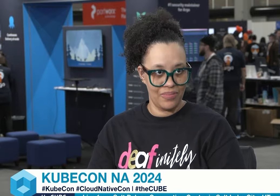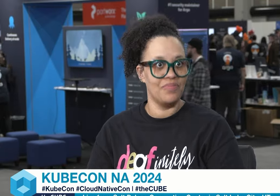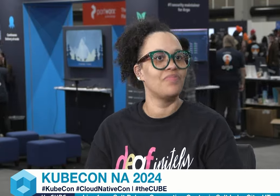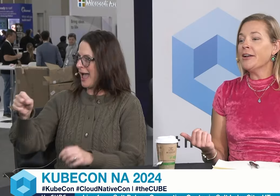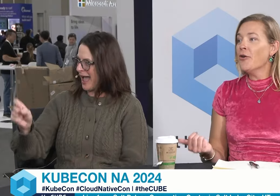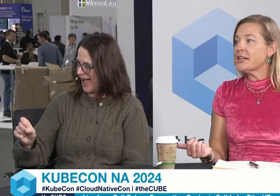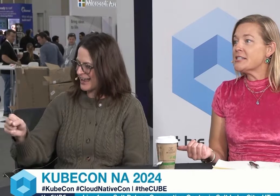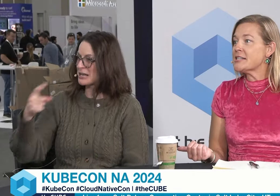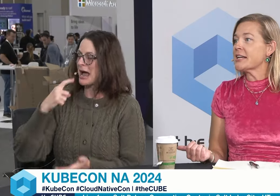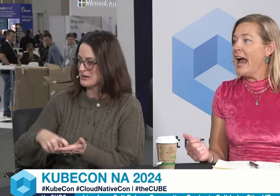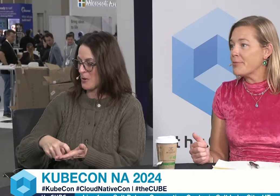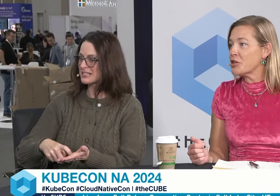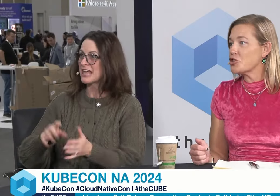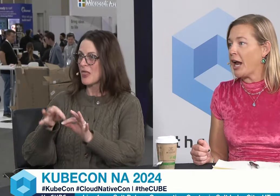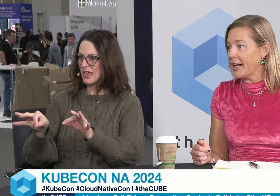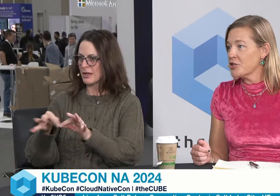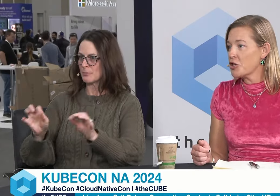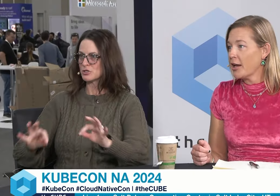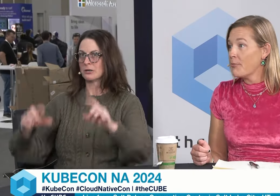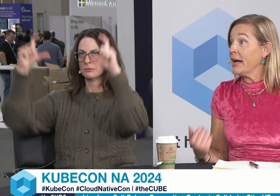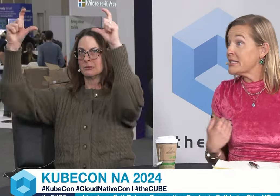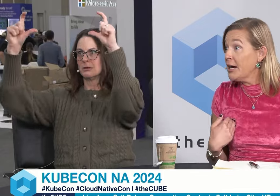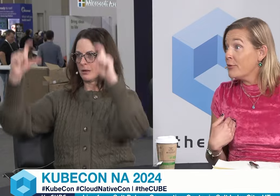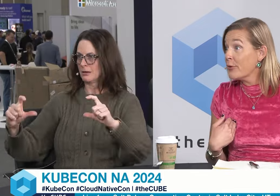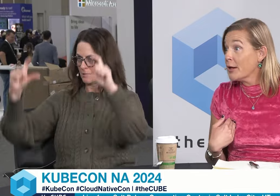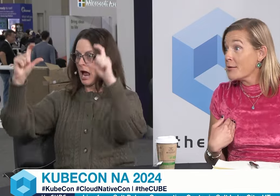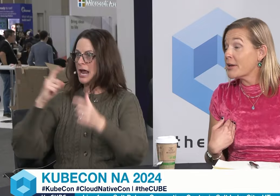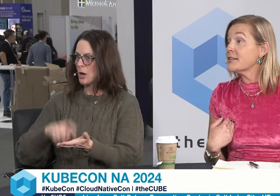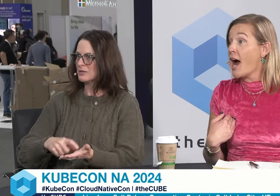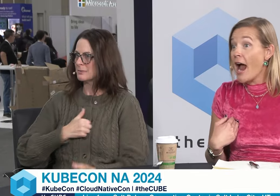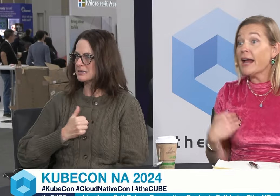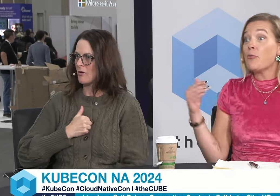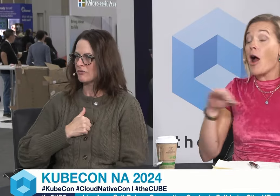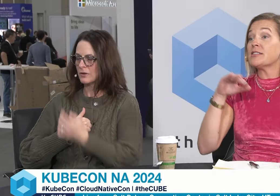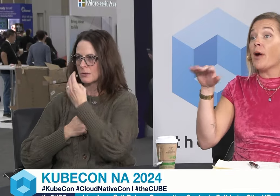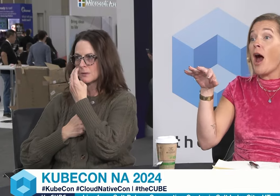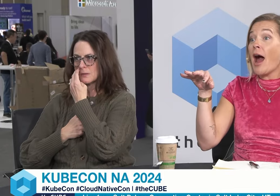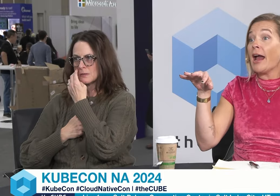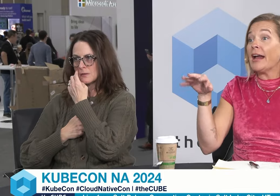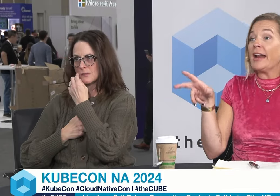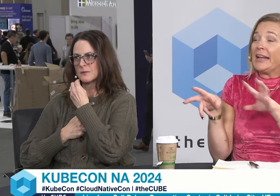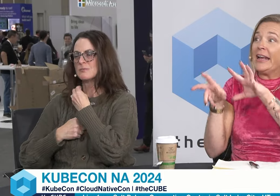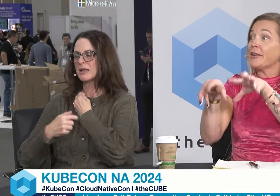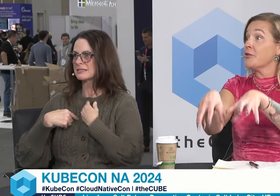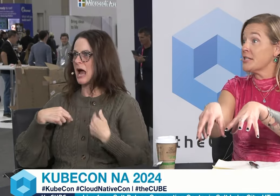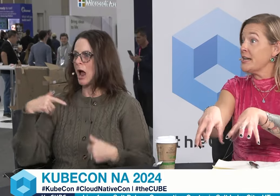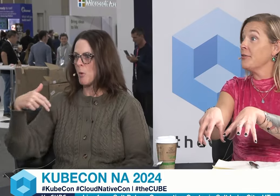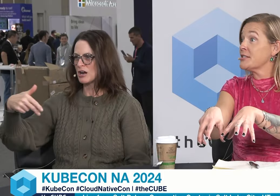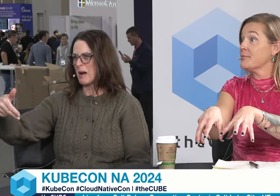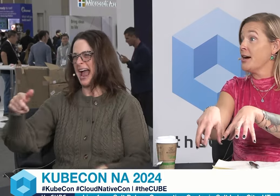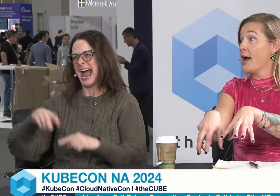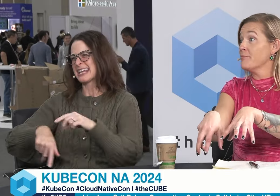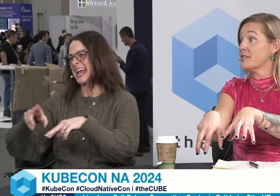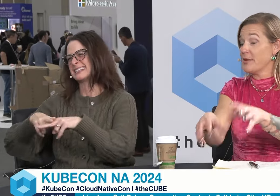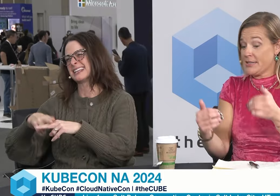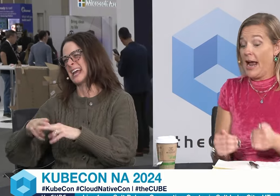Yeah, I noticed the caption change myself because I had walked by and I can't go sit down sometimes